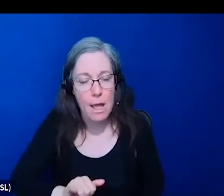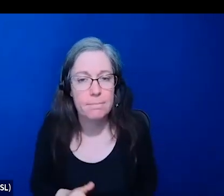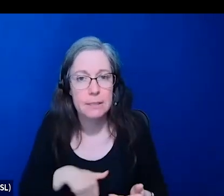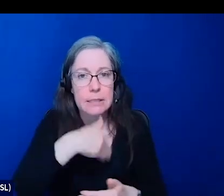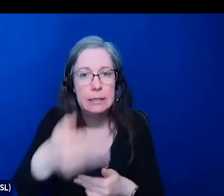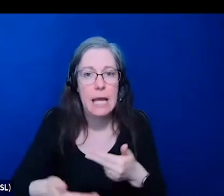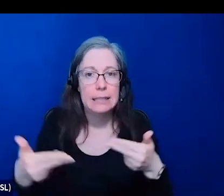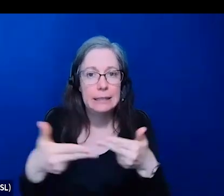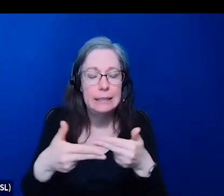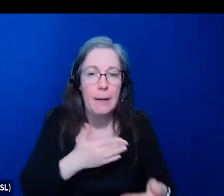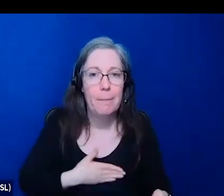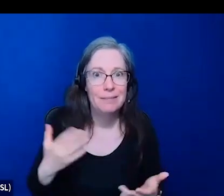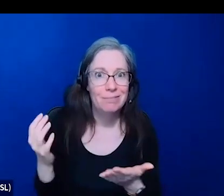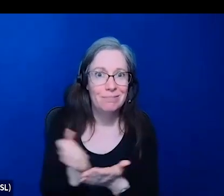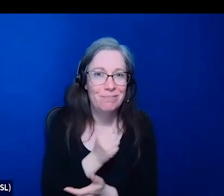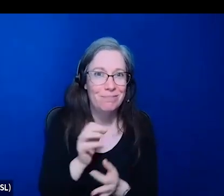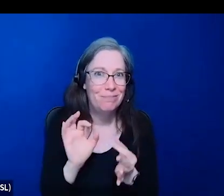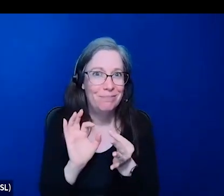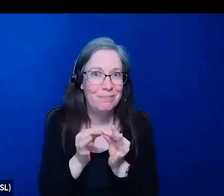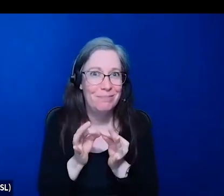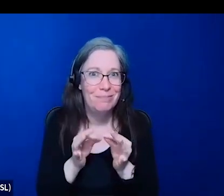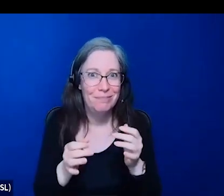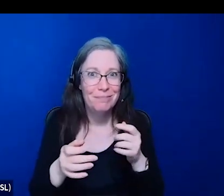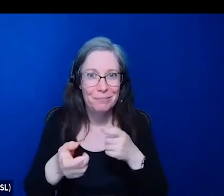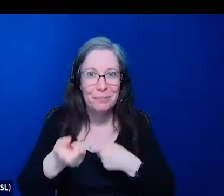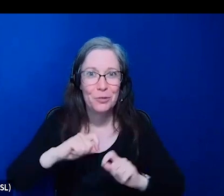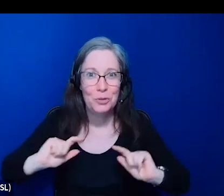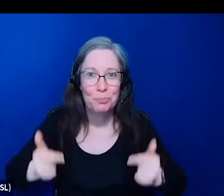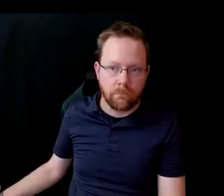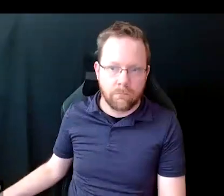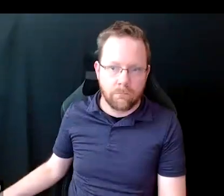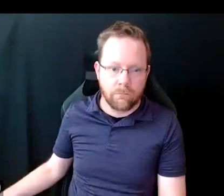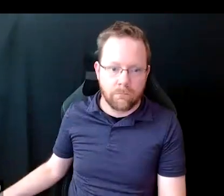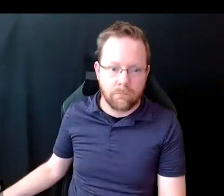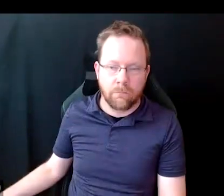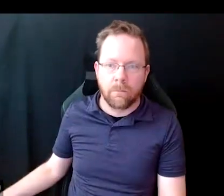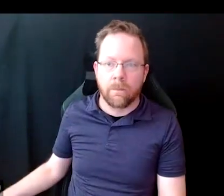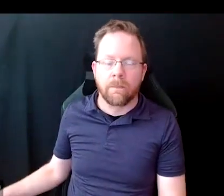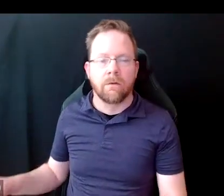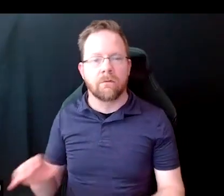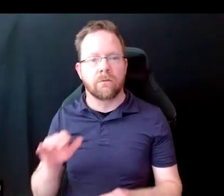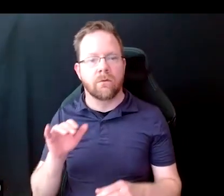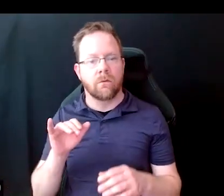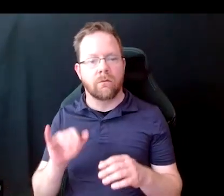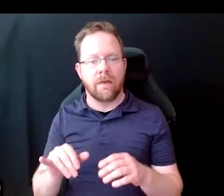Slide 10, please. The stay in microgravity or in outer space is maybe the one that we want